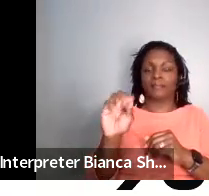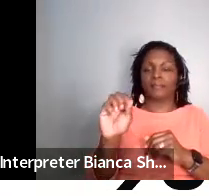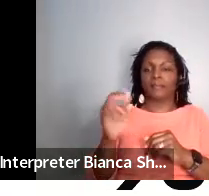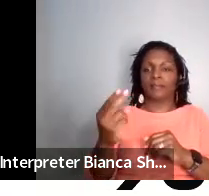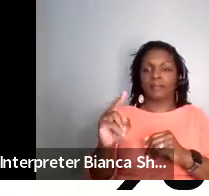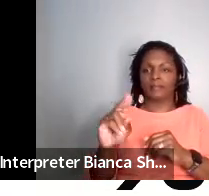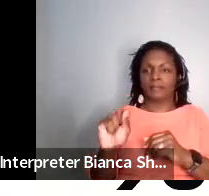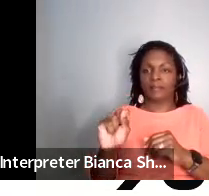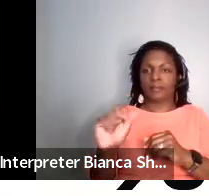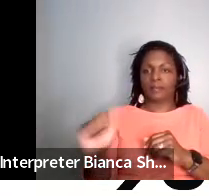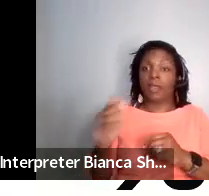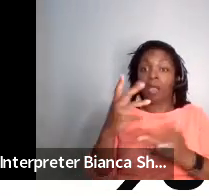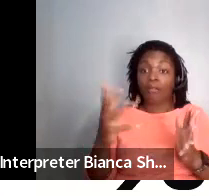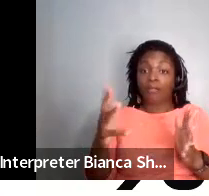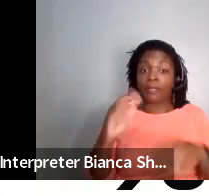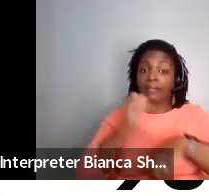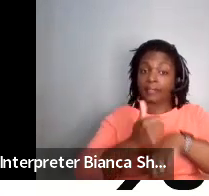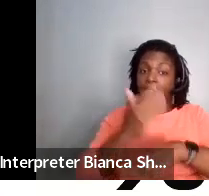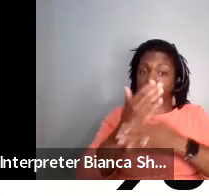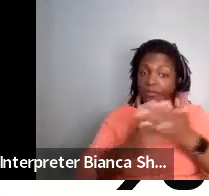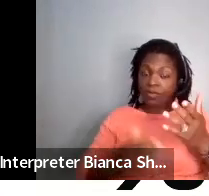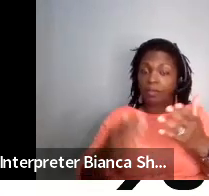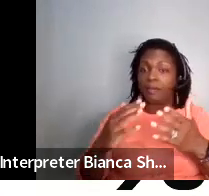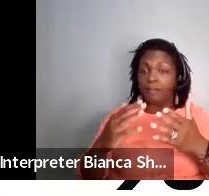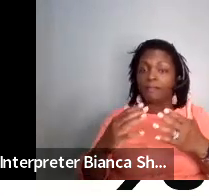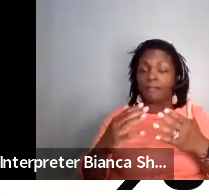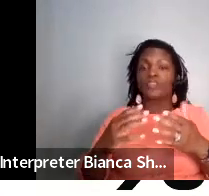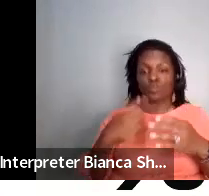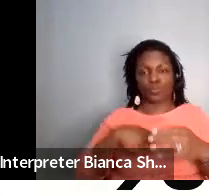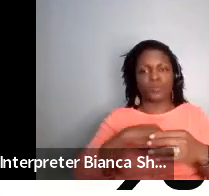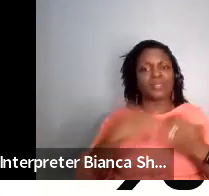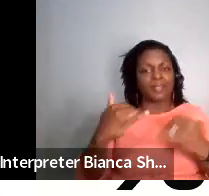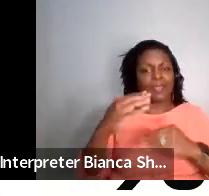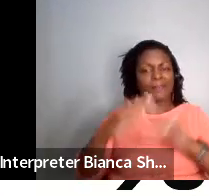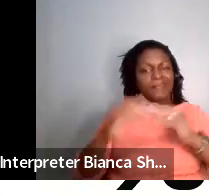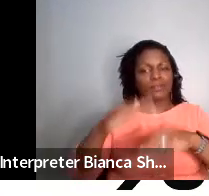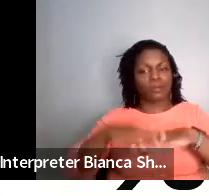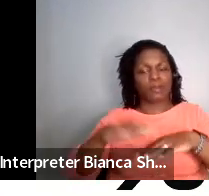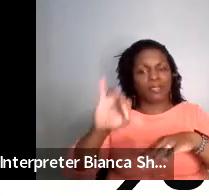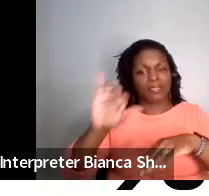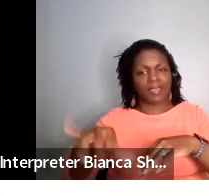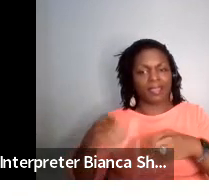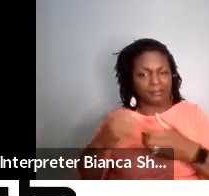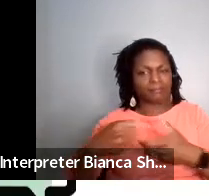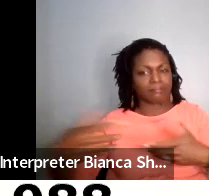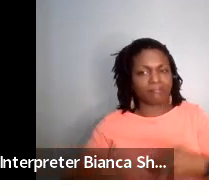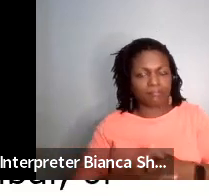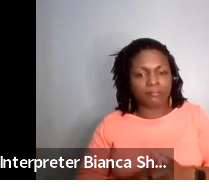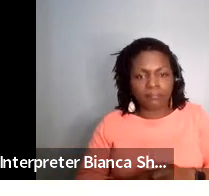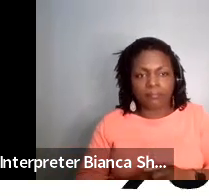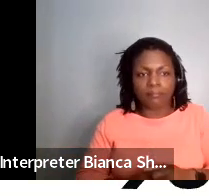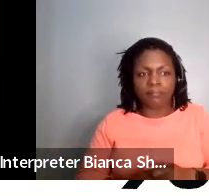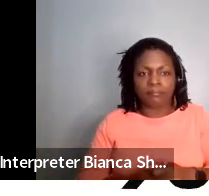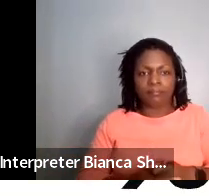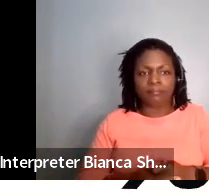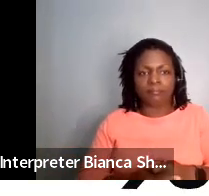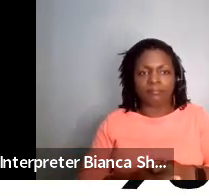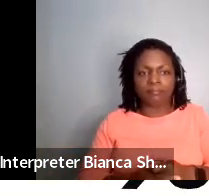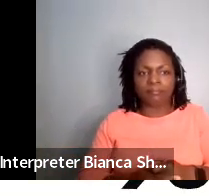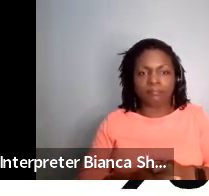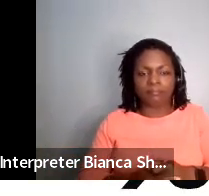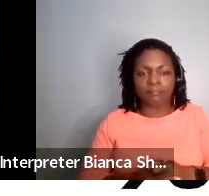our specific audiences that that will be critical. Next steps moving forward